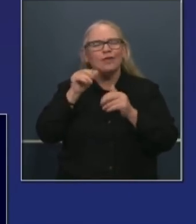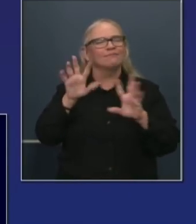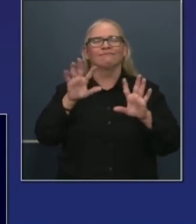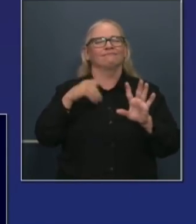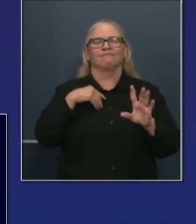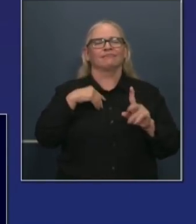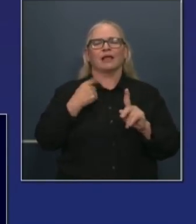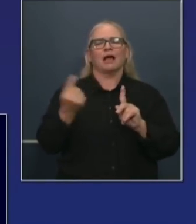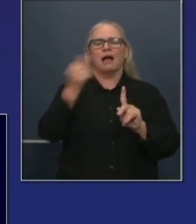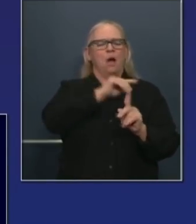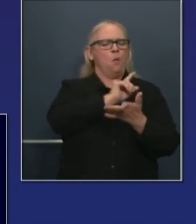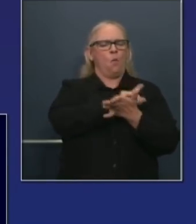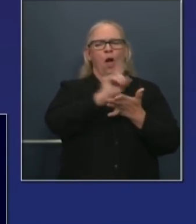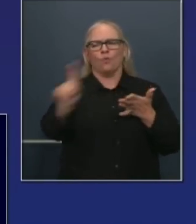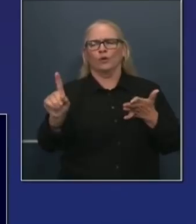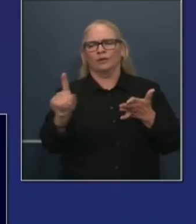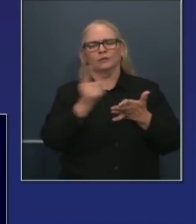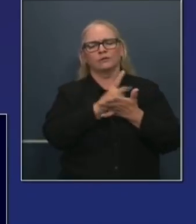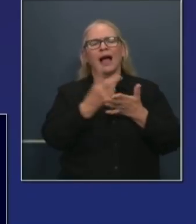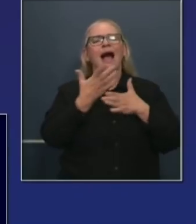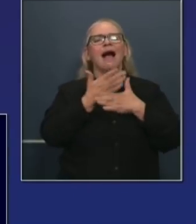DAY-TO-DAY AND WE TEND TO LOOK